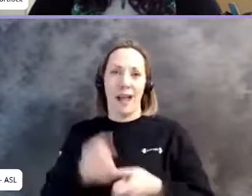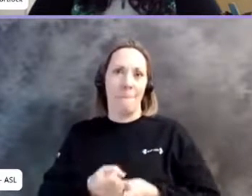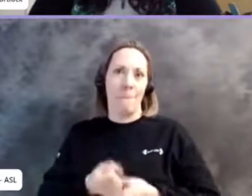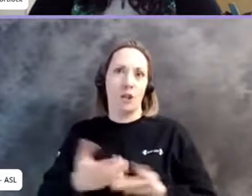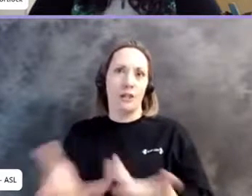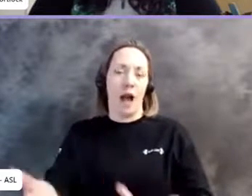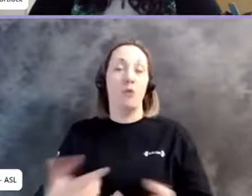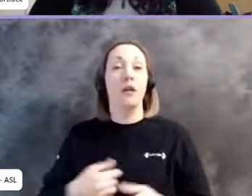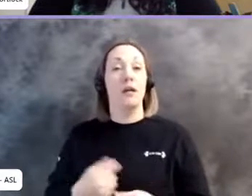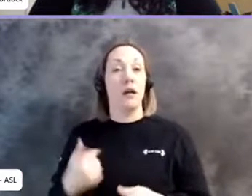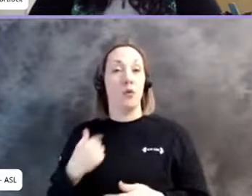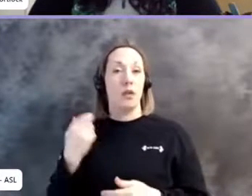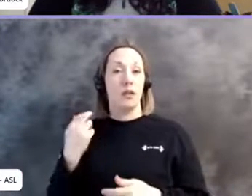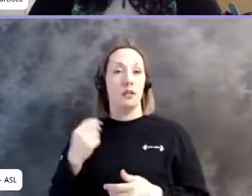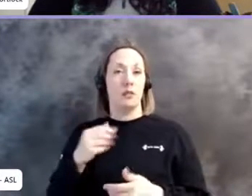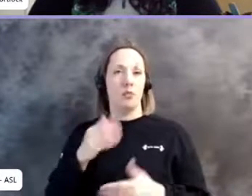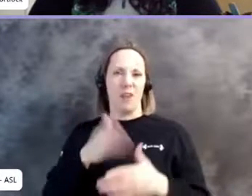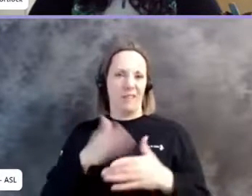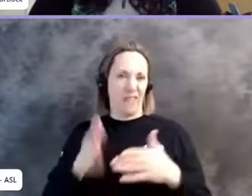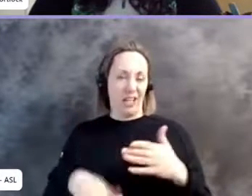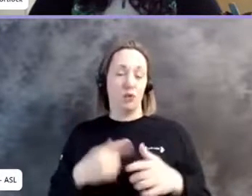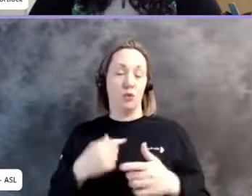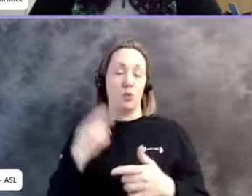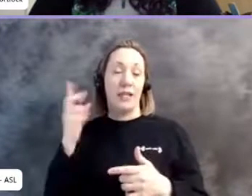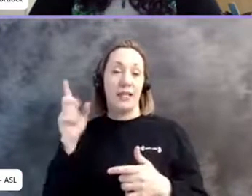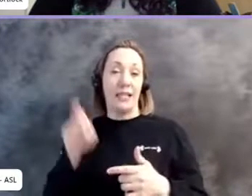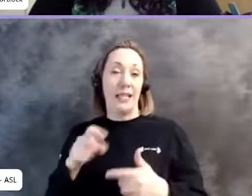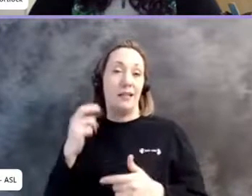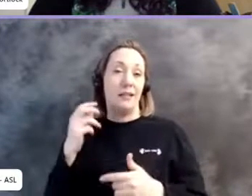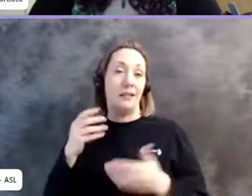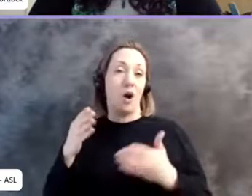showing progress, but at the same time we are continuing to drive the change and do the impact without getting burned